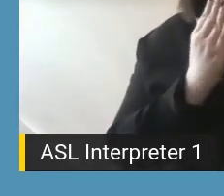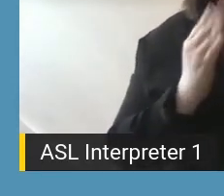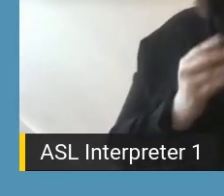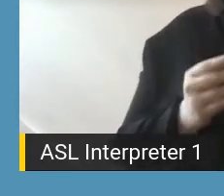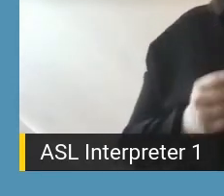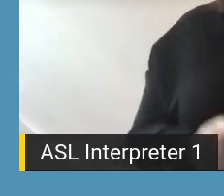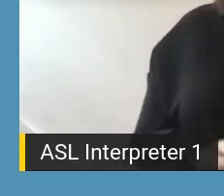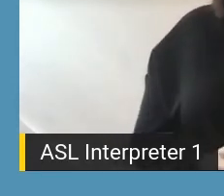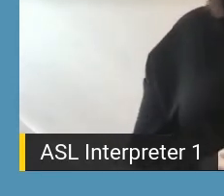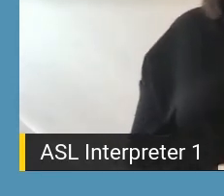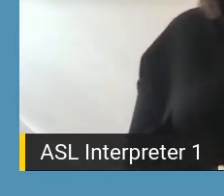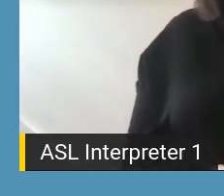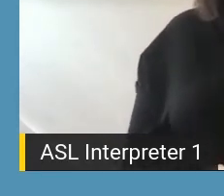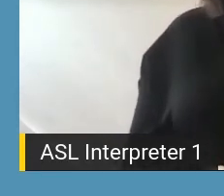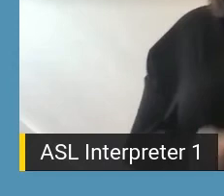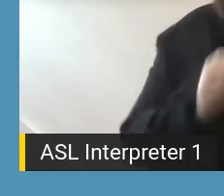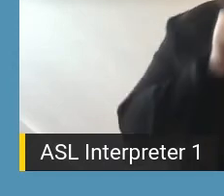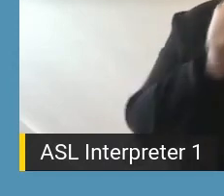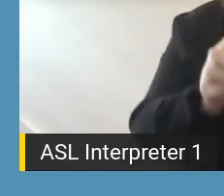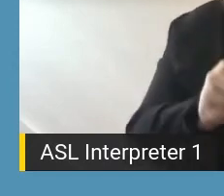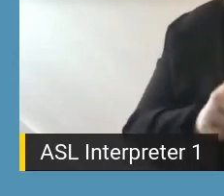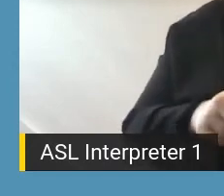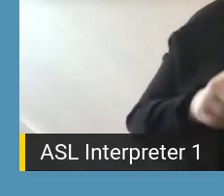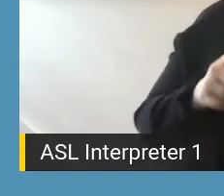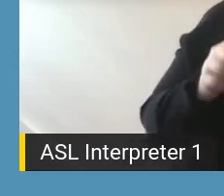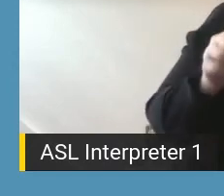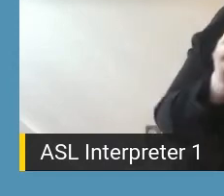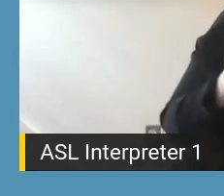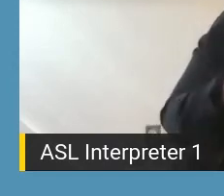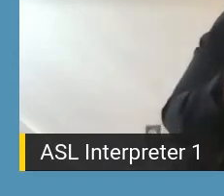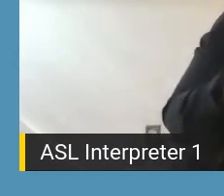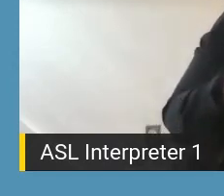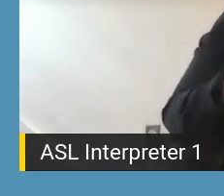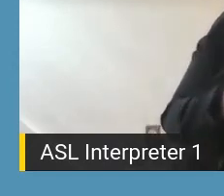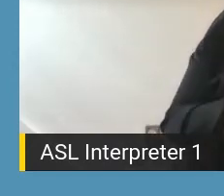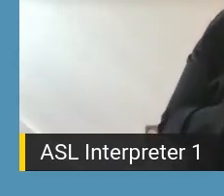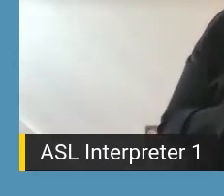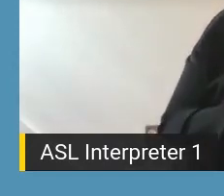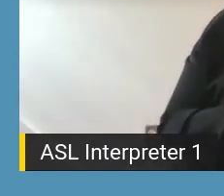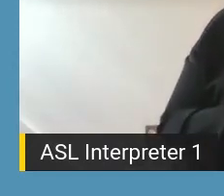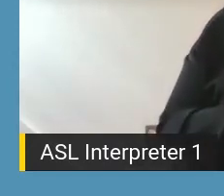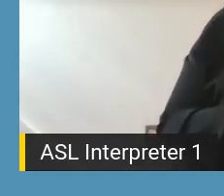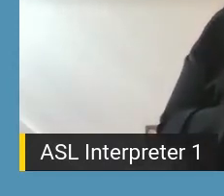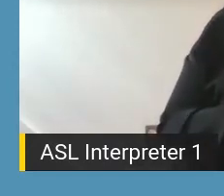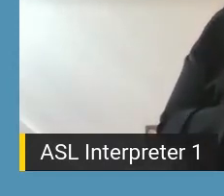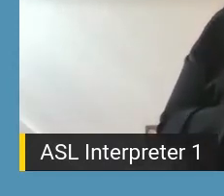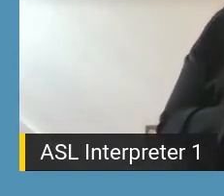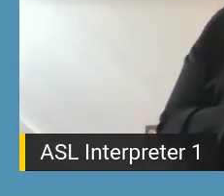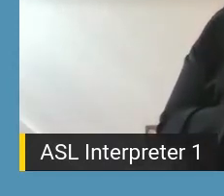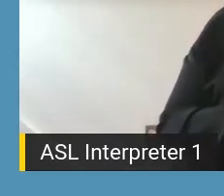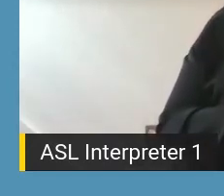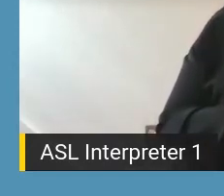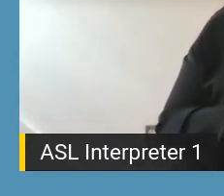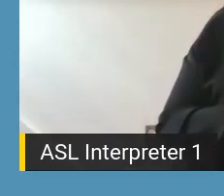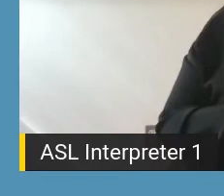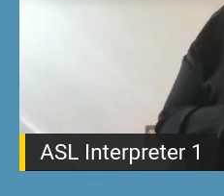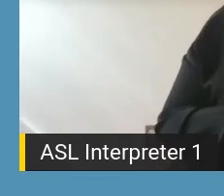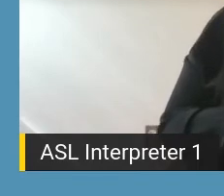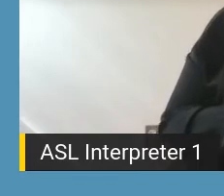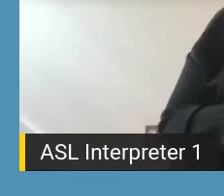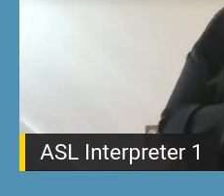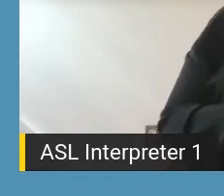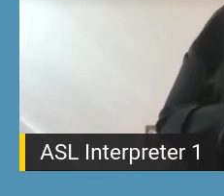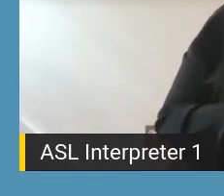can buy it one time. Hindenburg journalist is only purchase, it's like $100 and you purchase